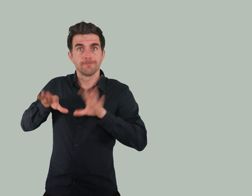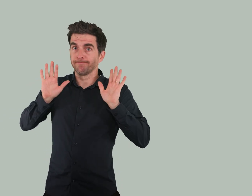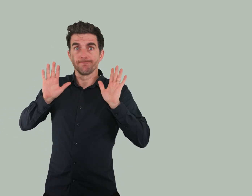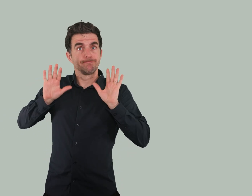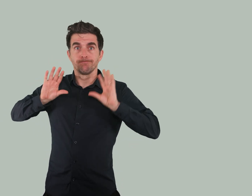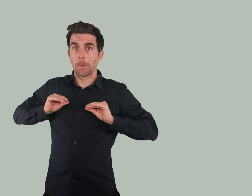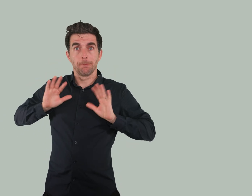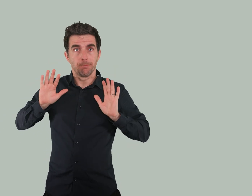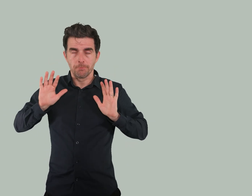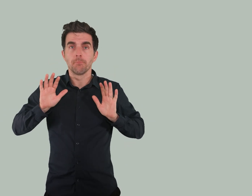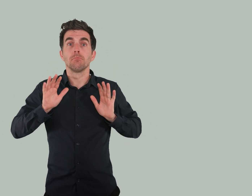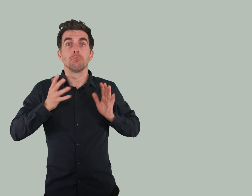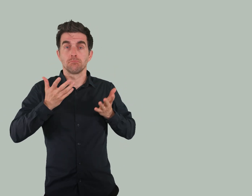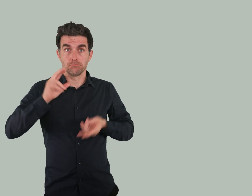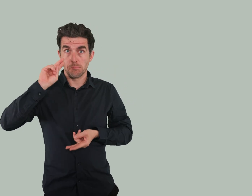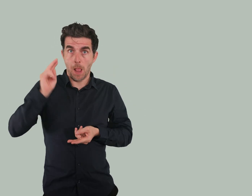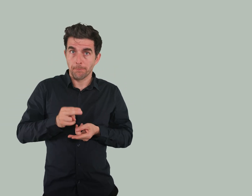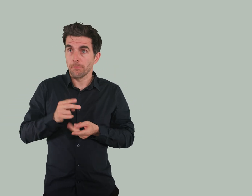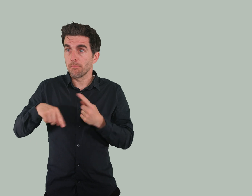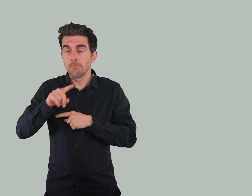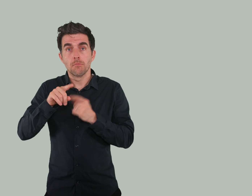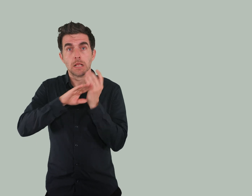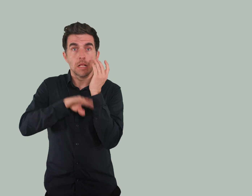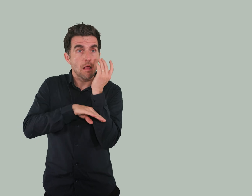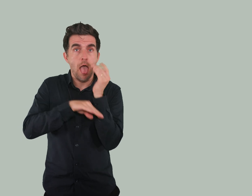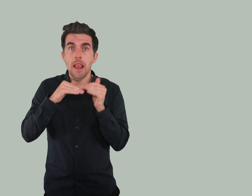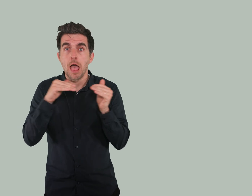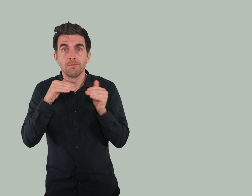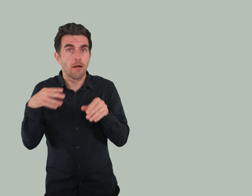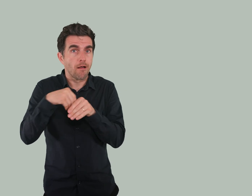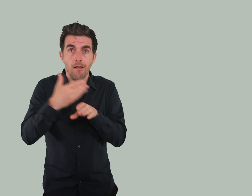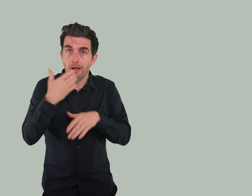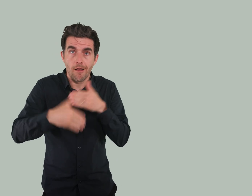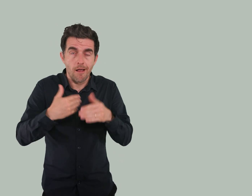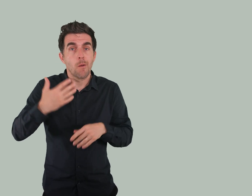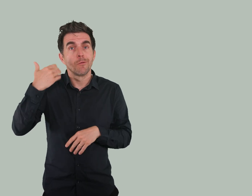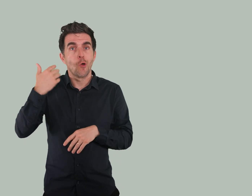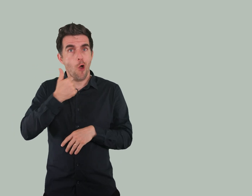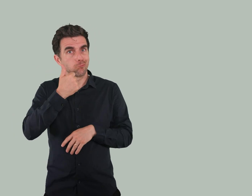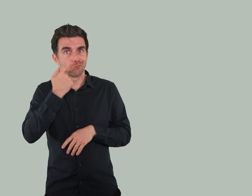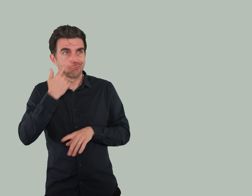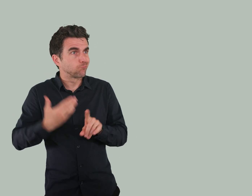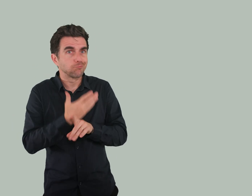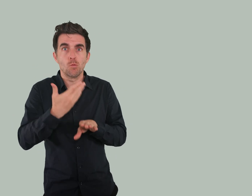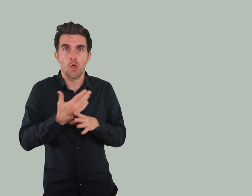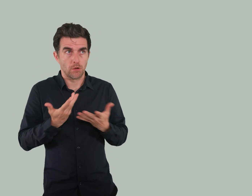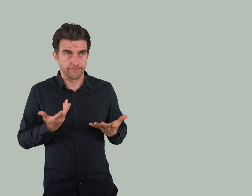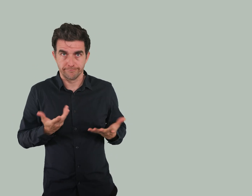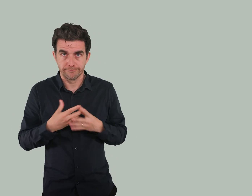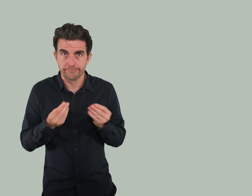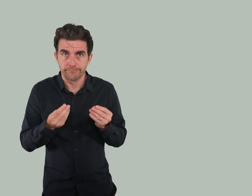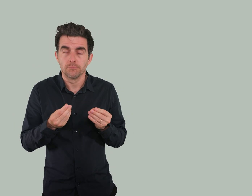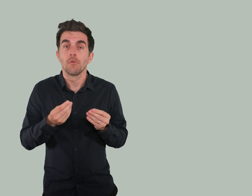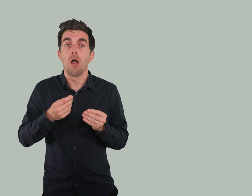have reduced entry-level positions that were once a reliable route into work.